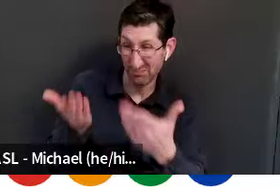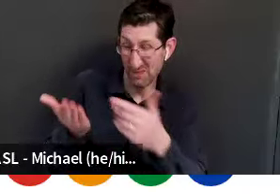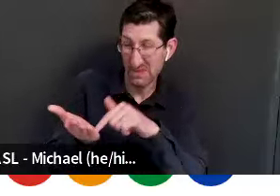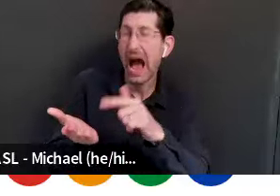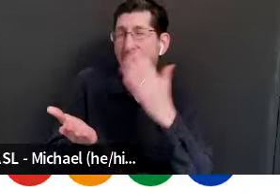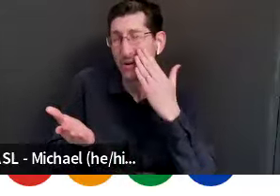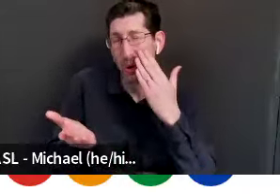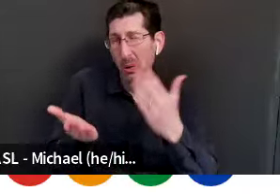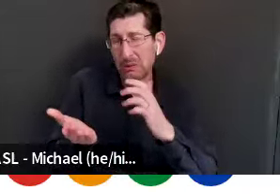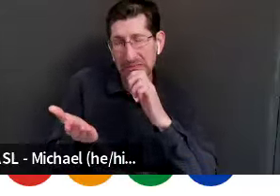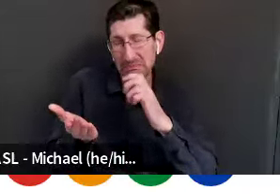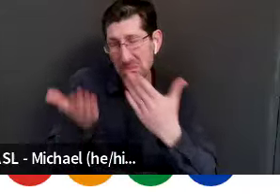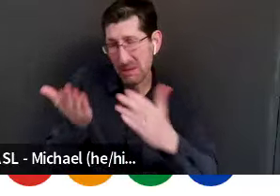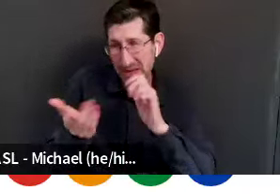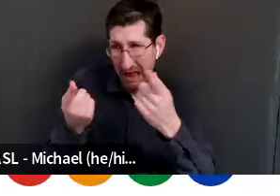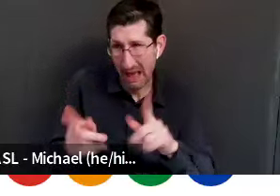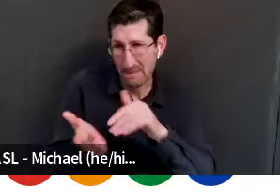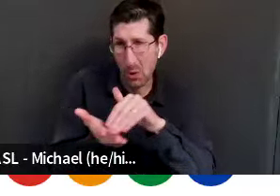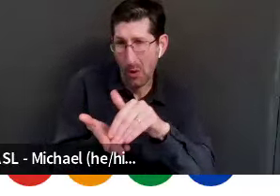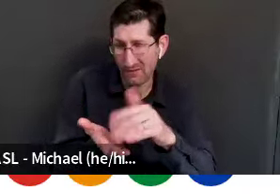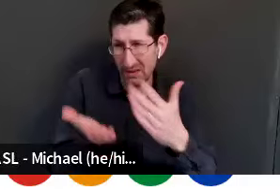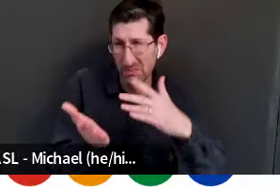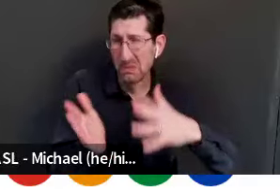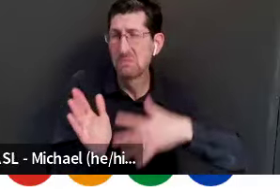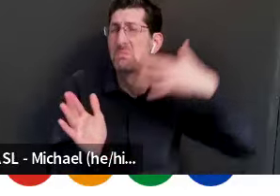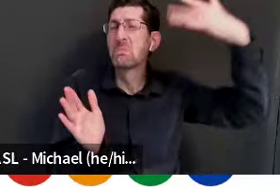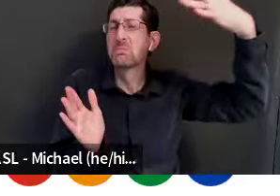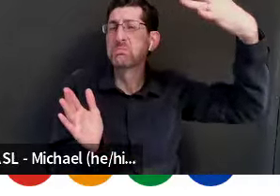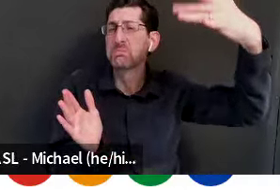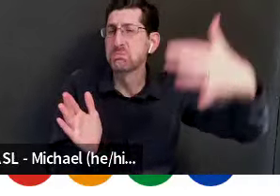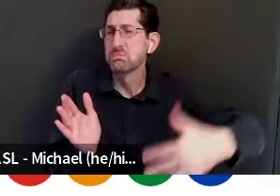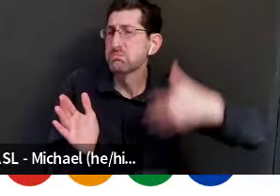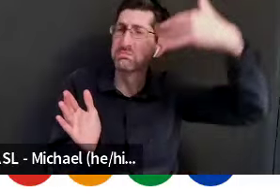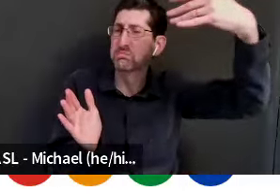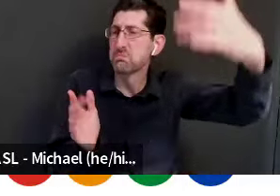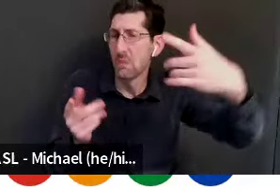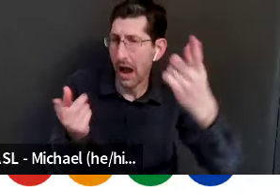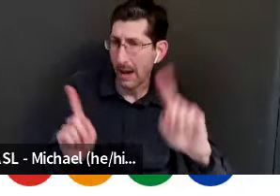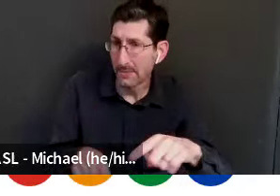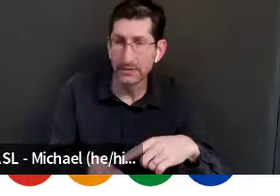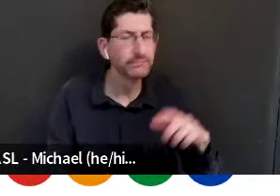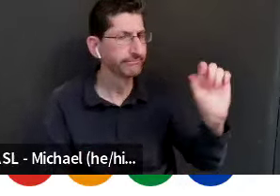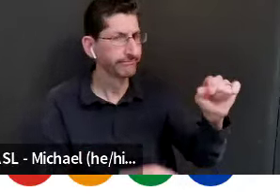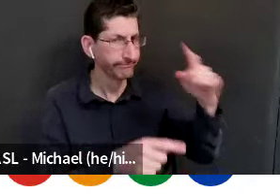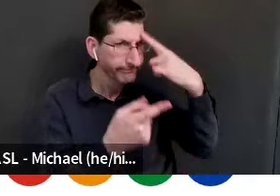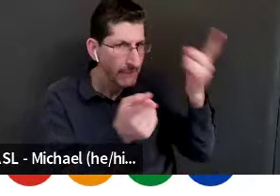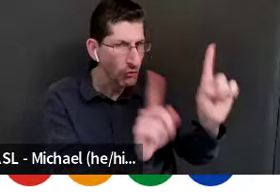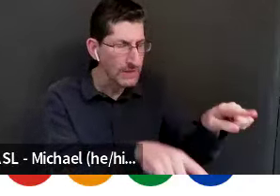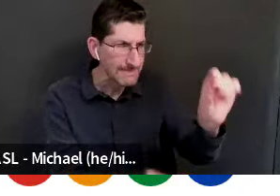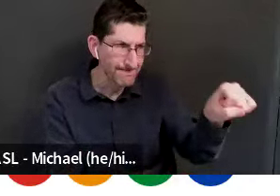BE GREAT.